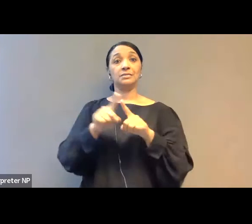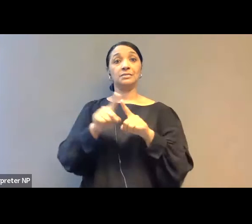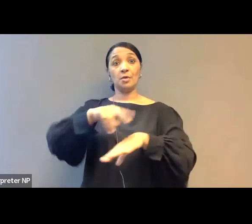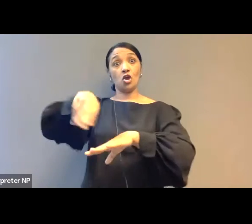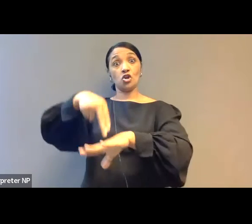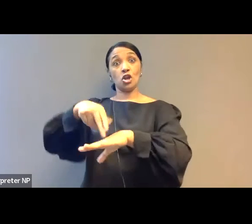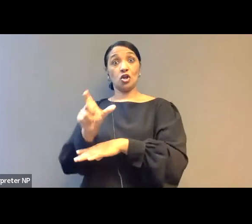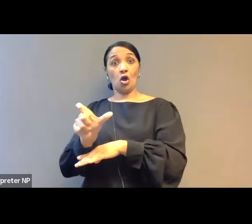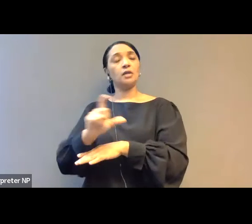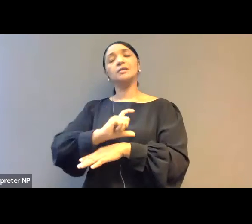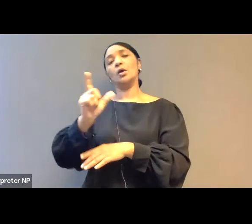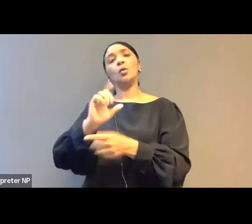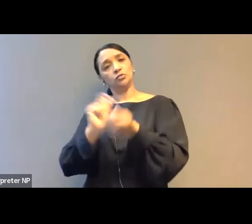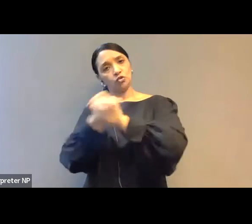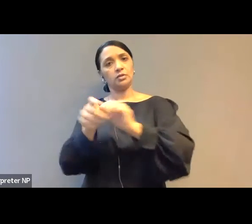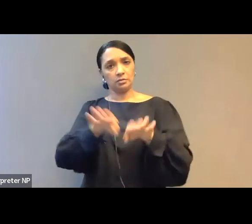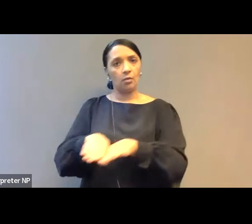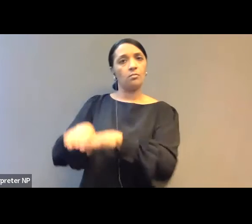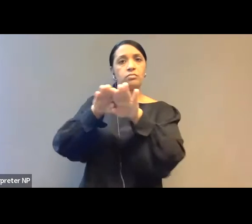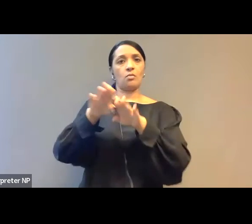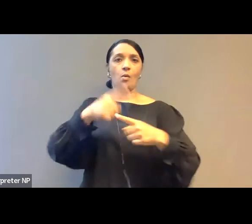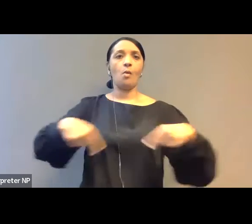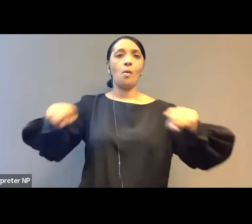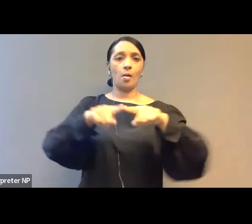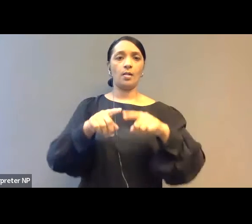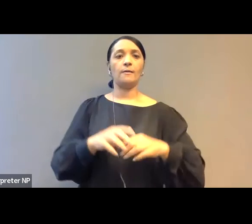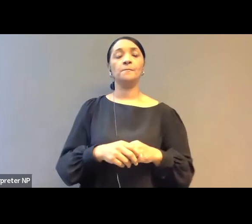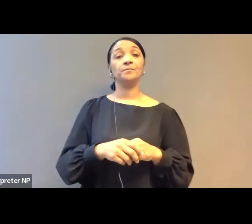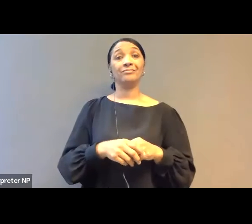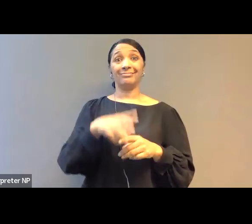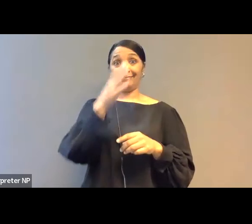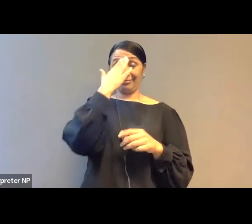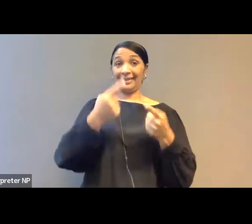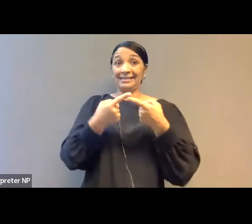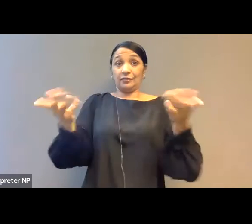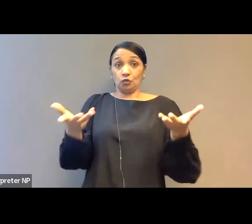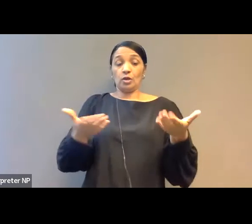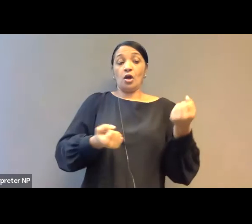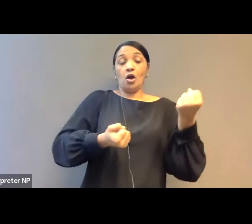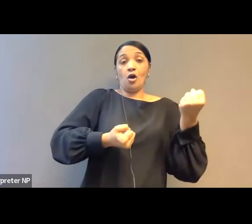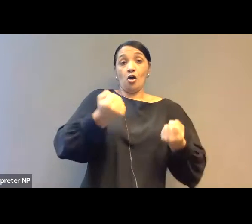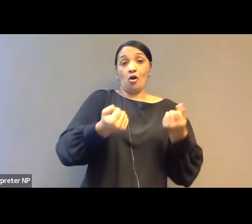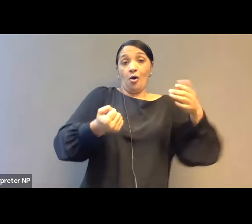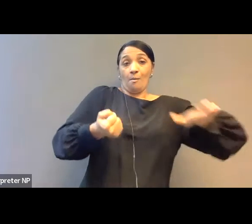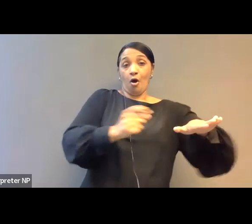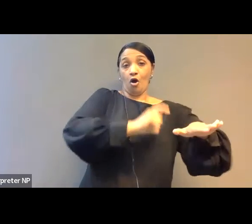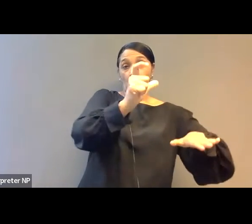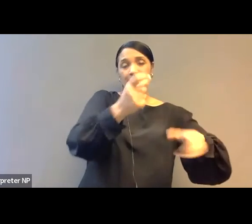something the European Disability Card will not do, or we hope will not do. We need to see the final text.